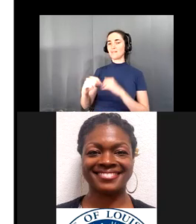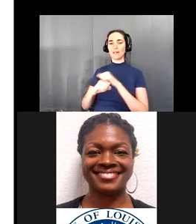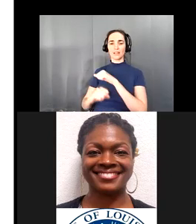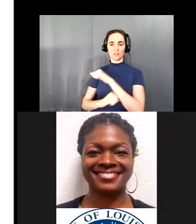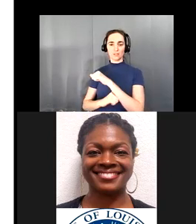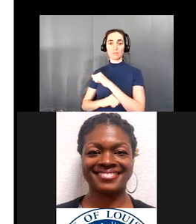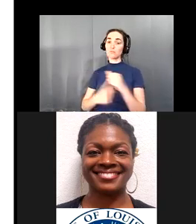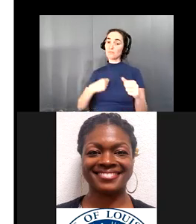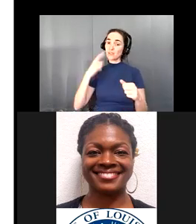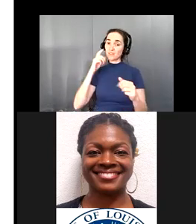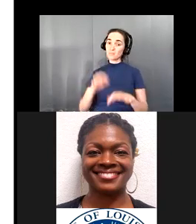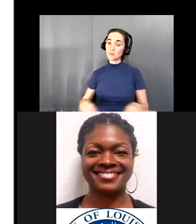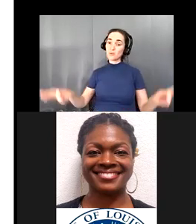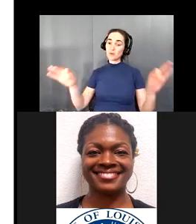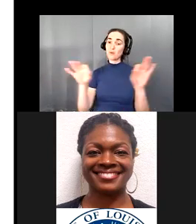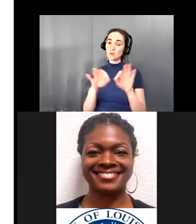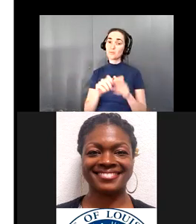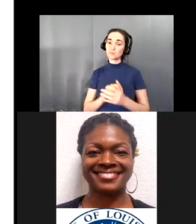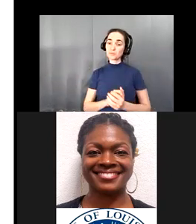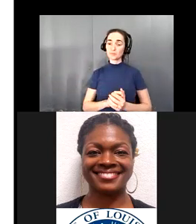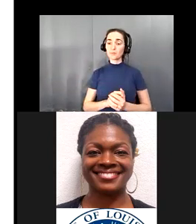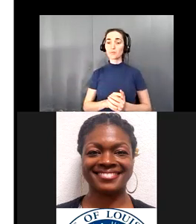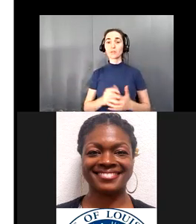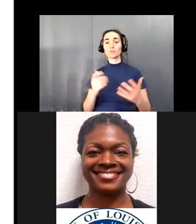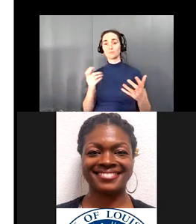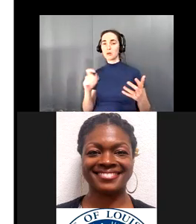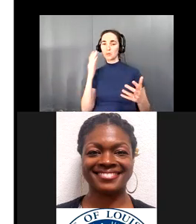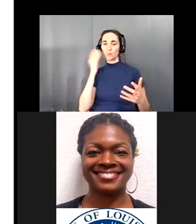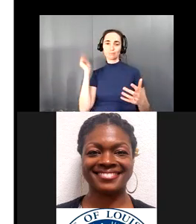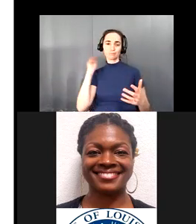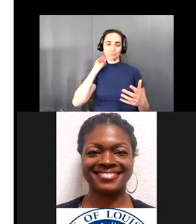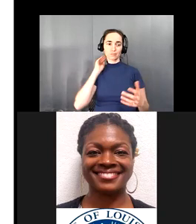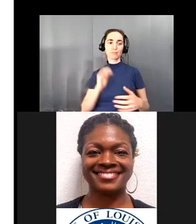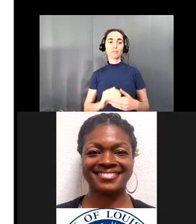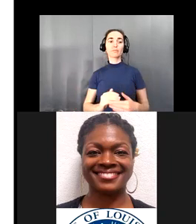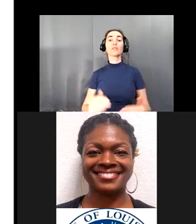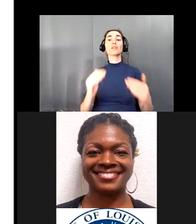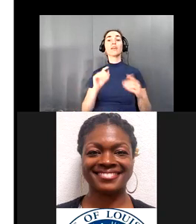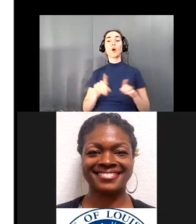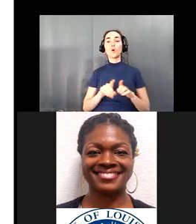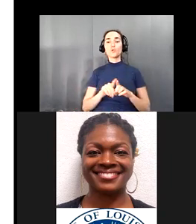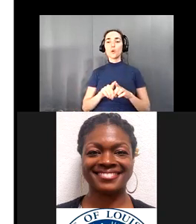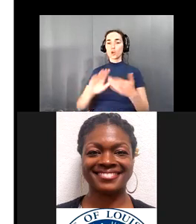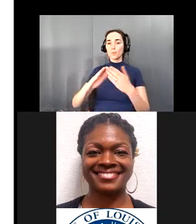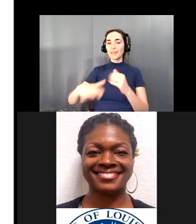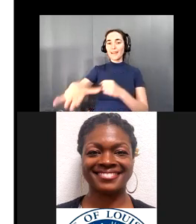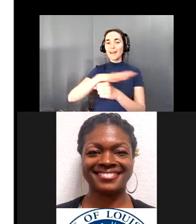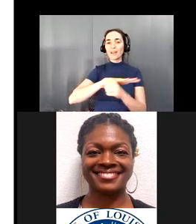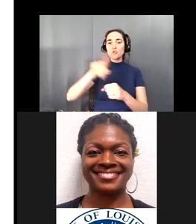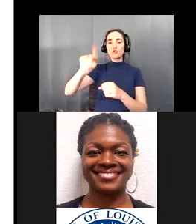important. 16:24:50 Just in case, to know that. All right, and then we say be proactive in your community. This is our website and I know we're running